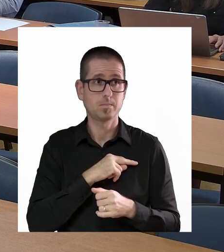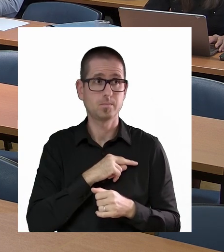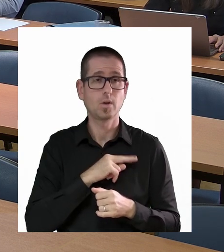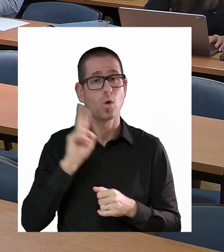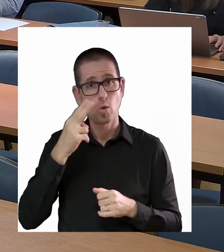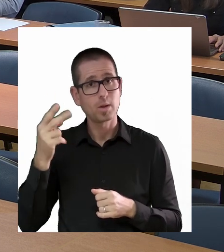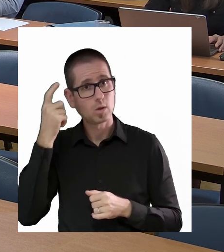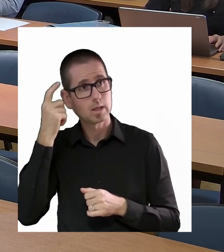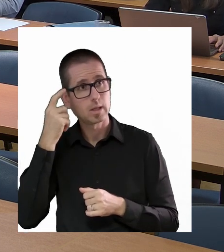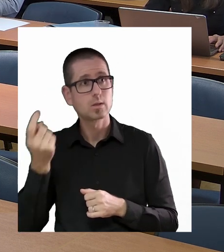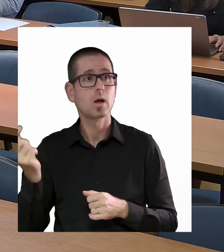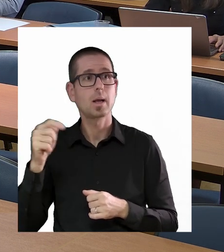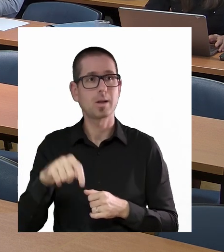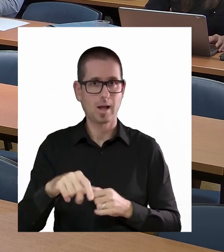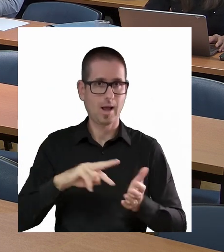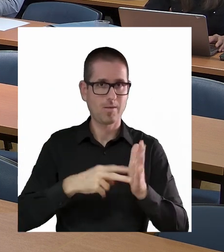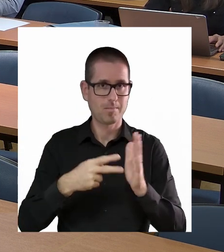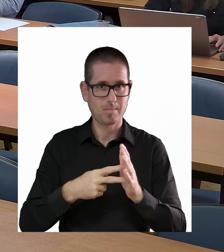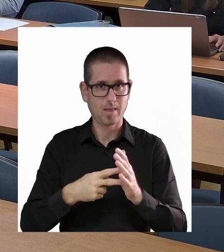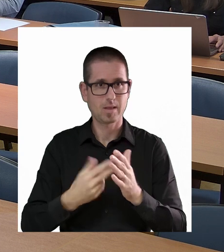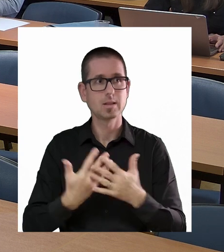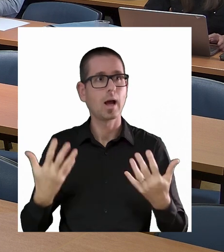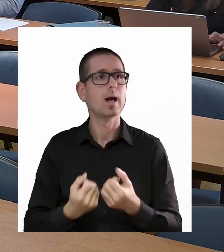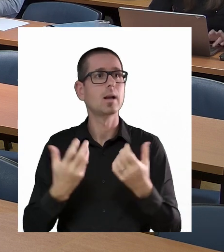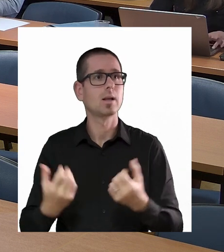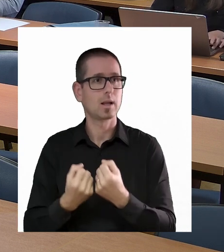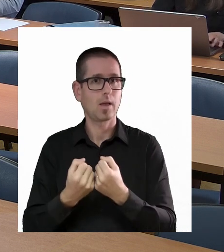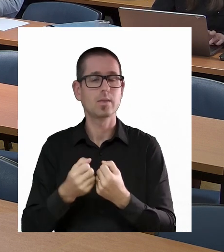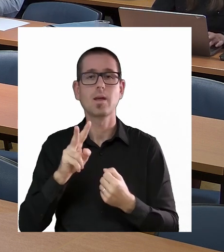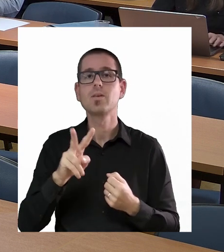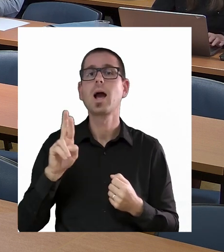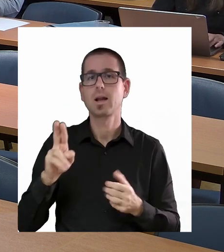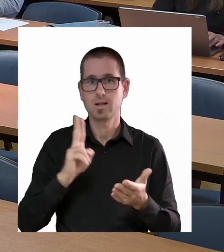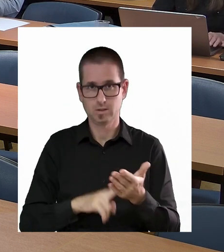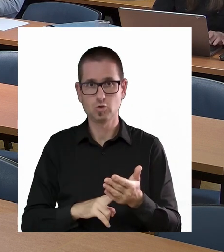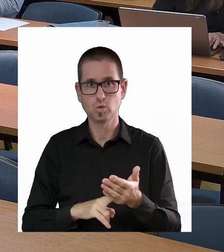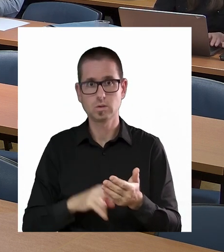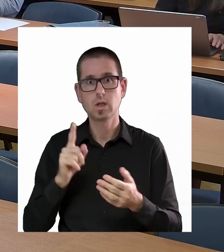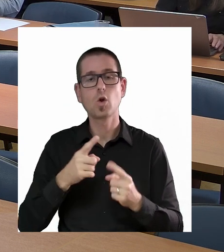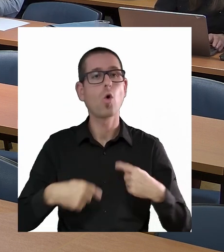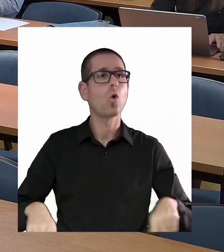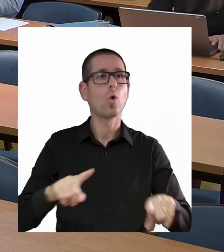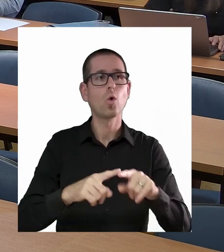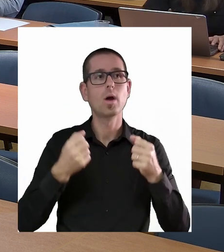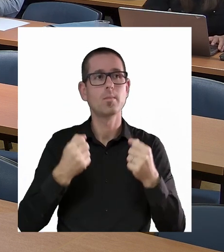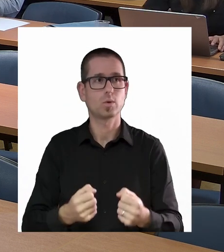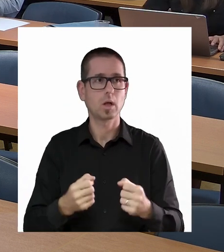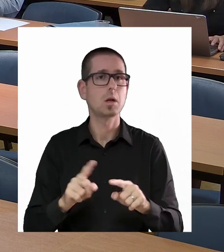intelligence coming into play and creation of virtual reality environments becomes easier and